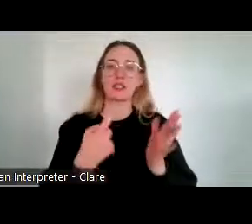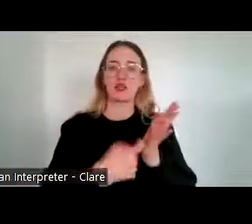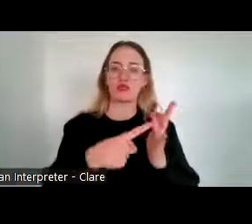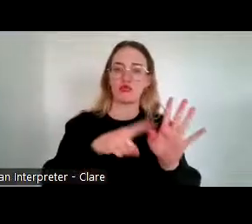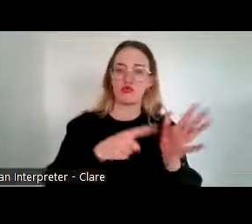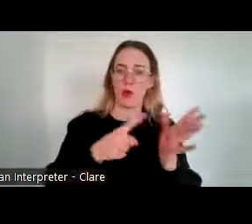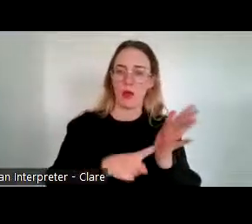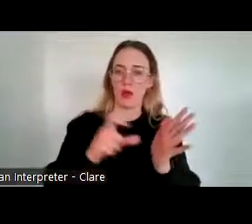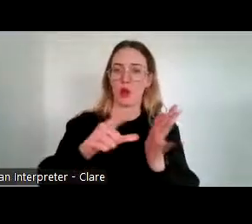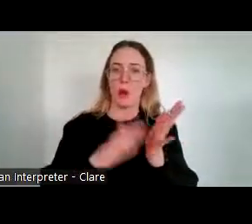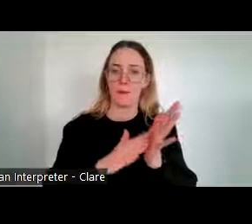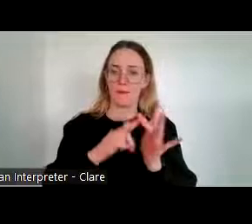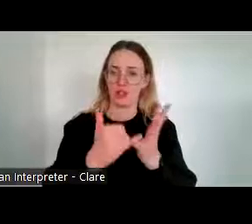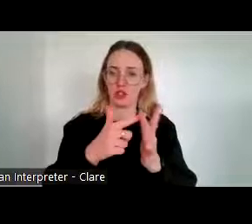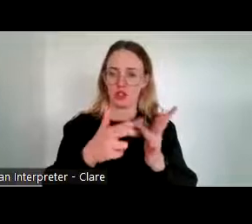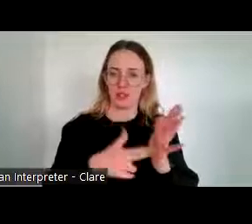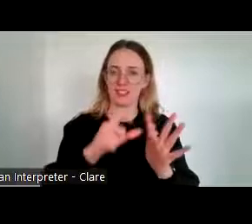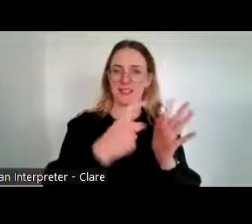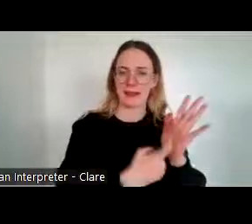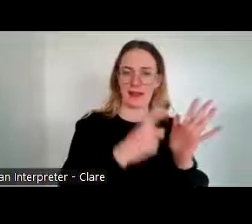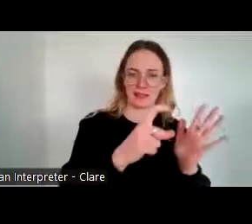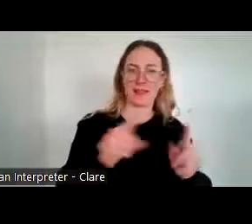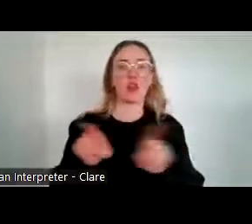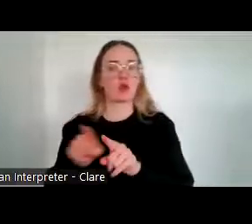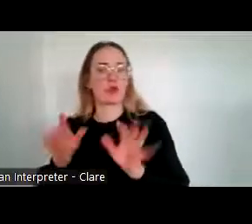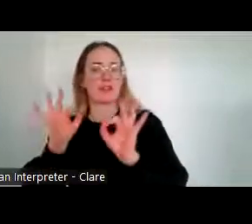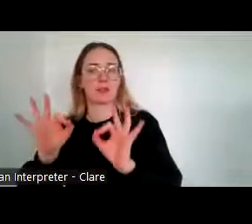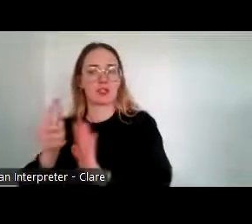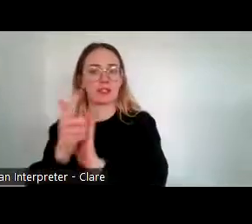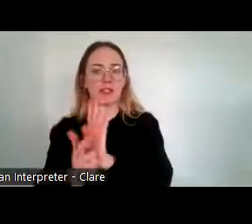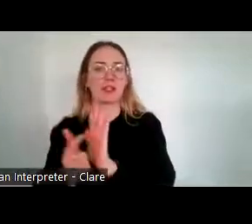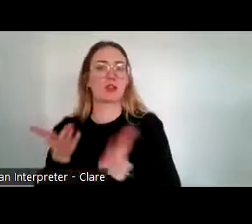and the specialist legal service that has been established to assist and support people